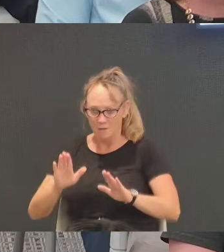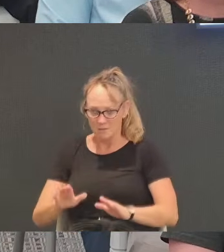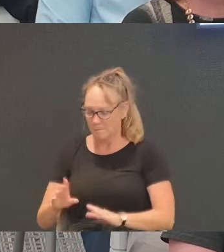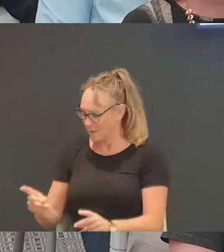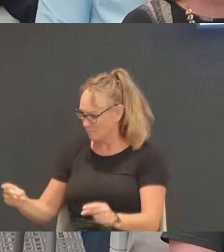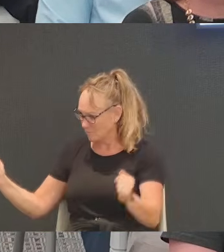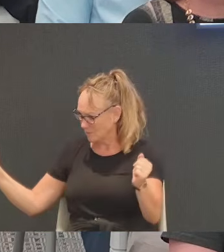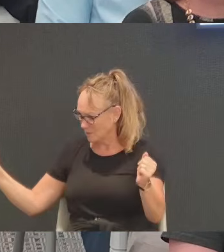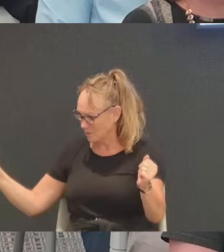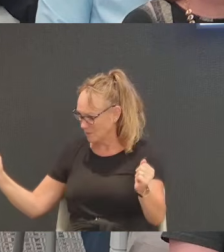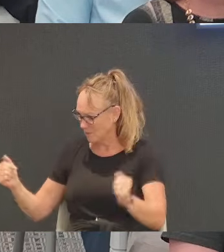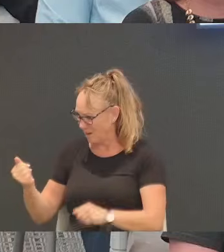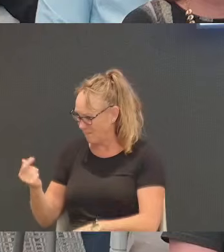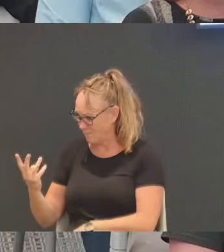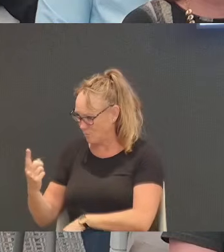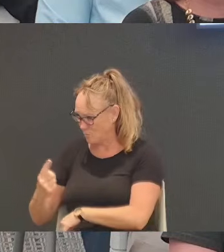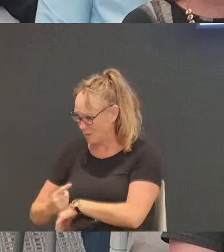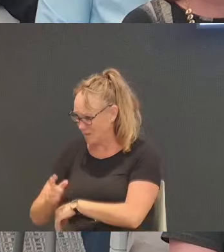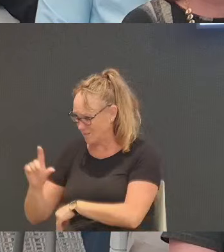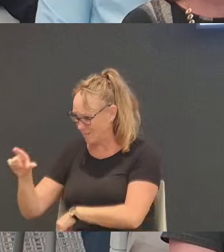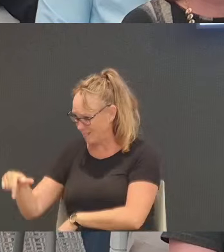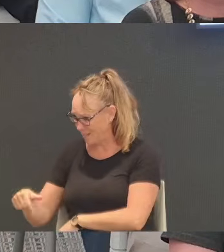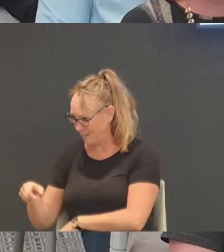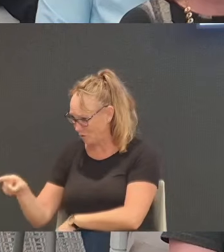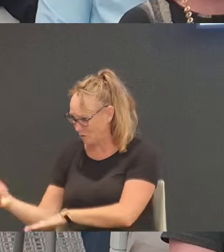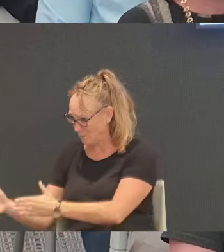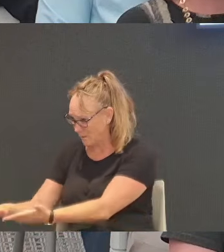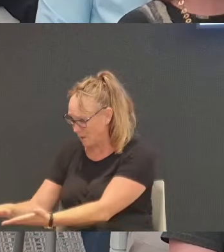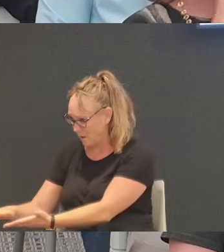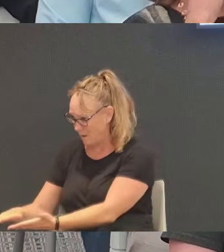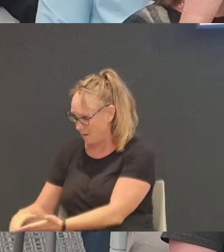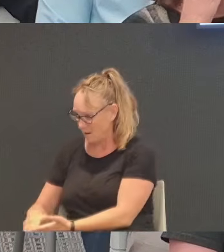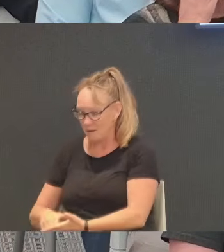few days after she was intubated. Thankfully, we were able to help this family through every